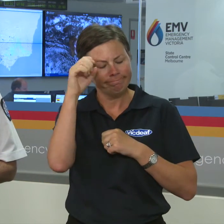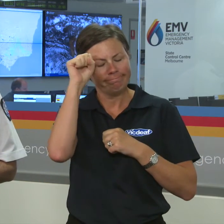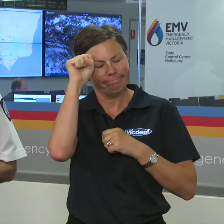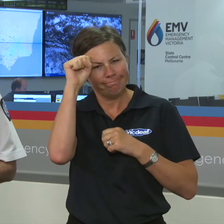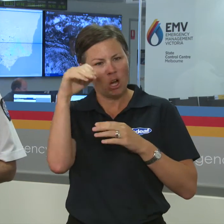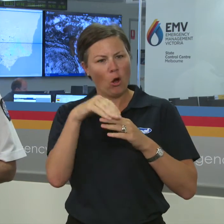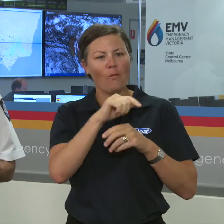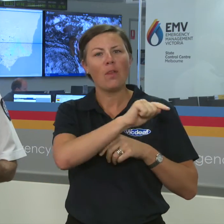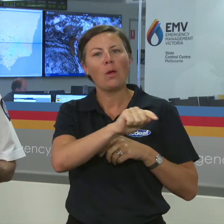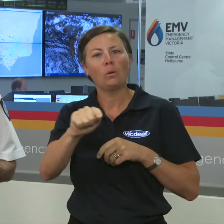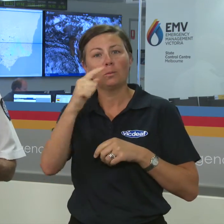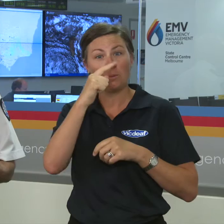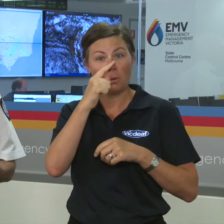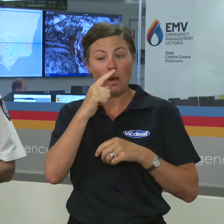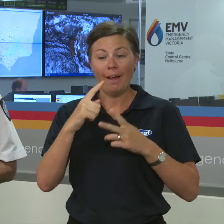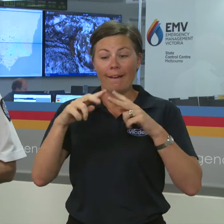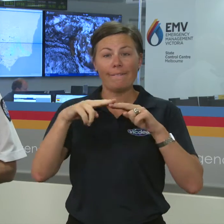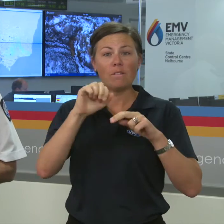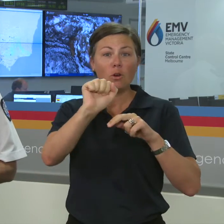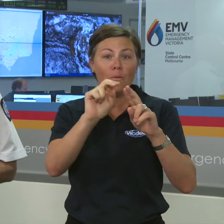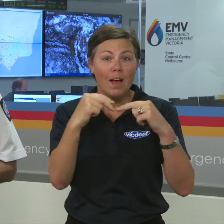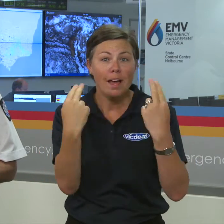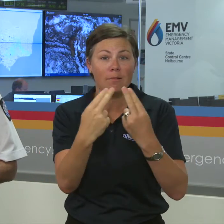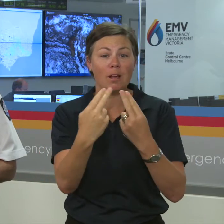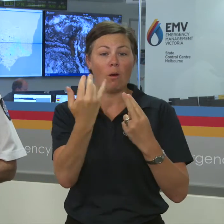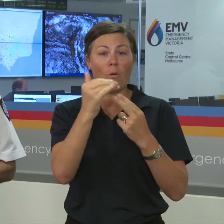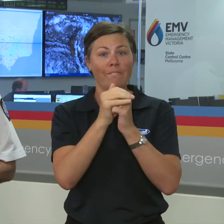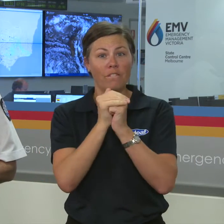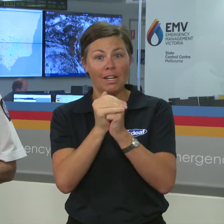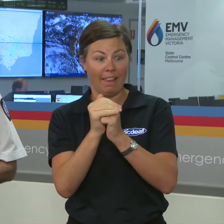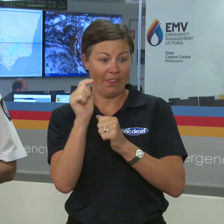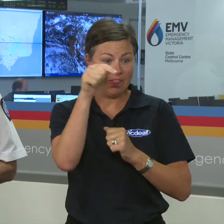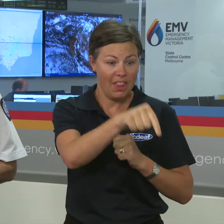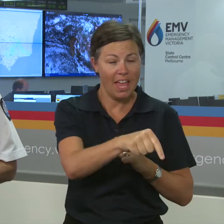friends that have had any close association with it, to take time to listen to them, to